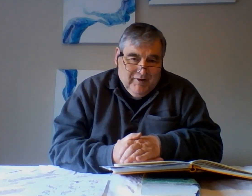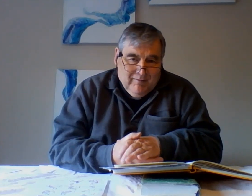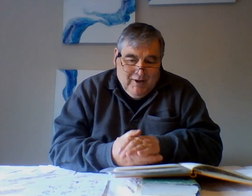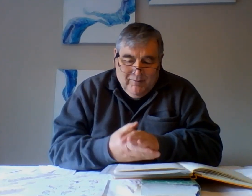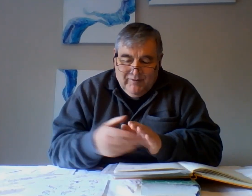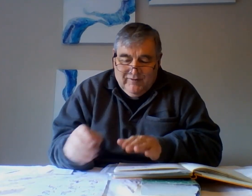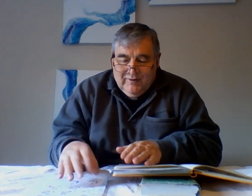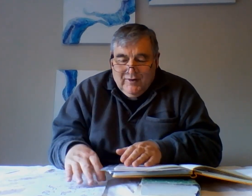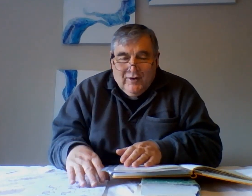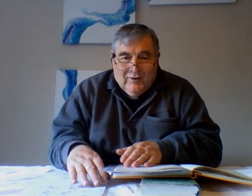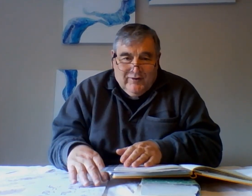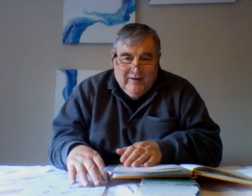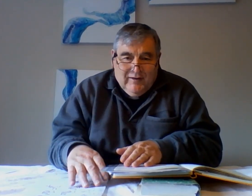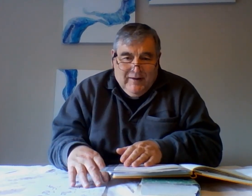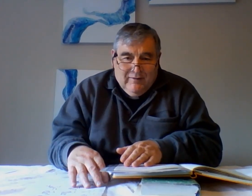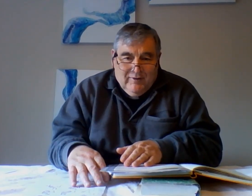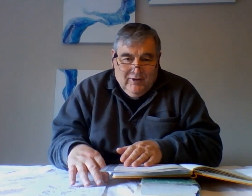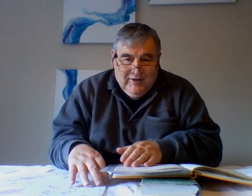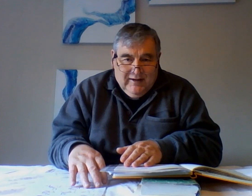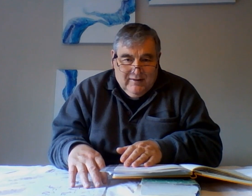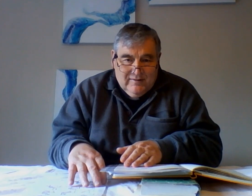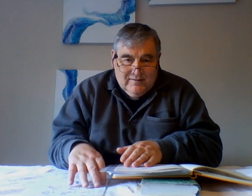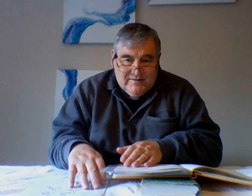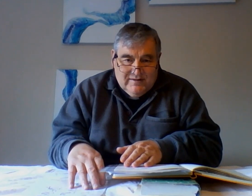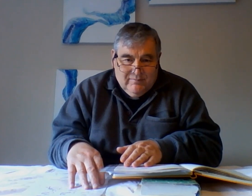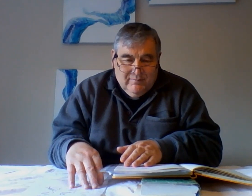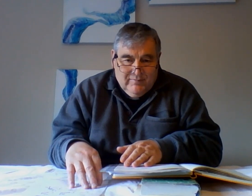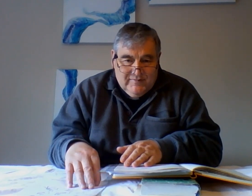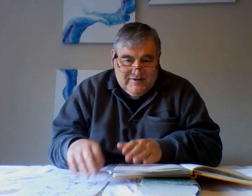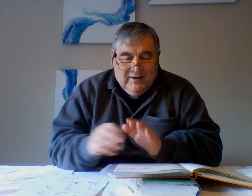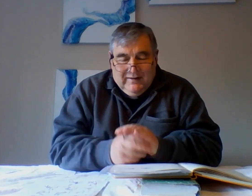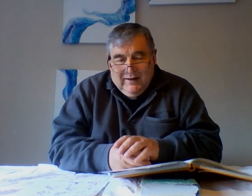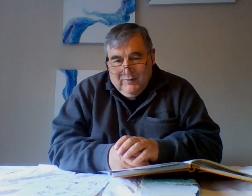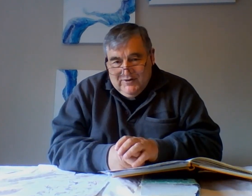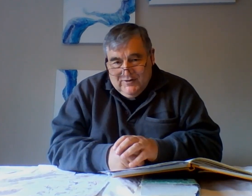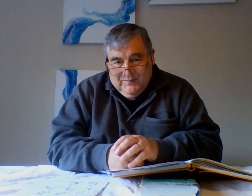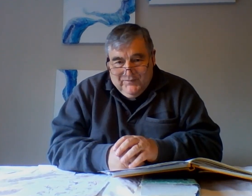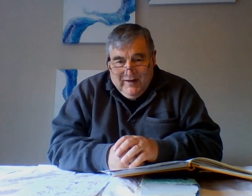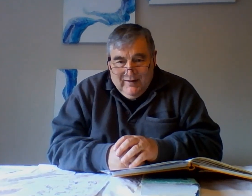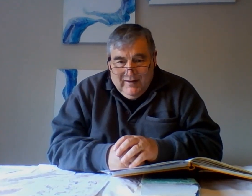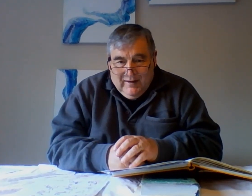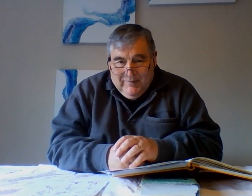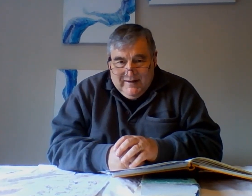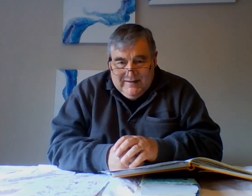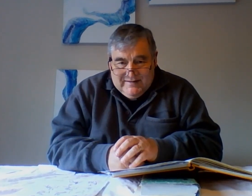at the moment, can think about learning some sign language.